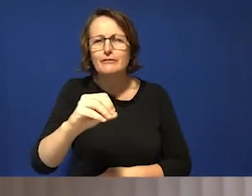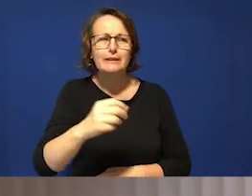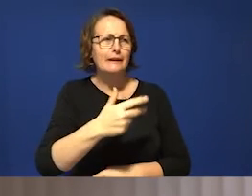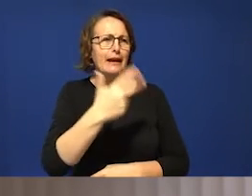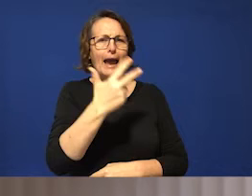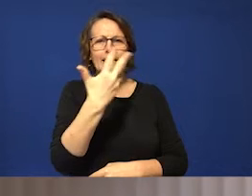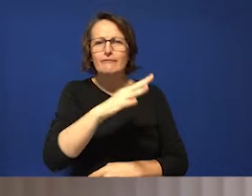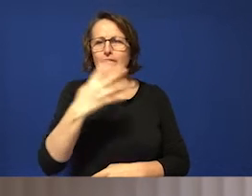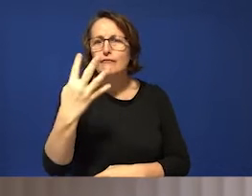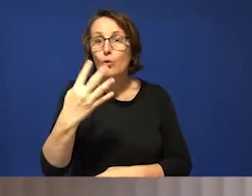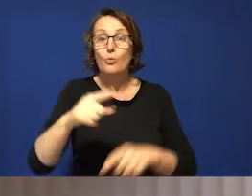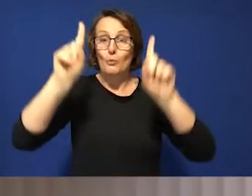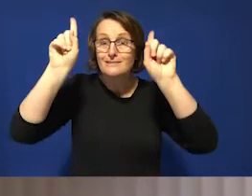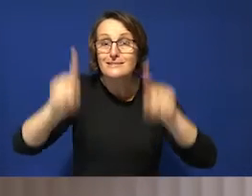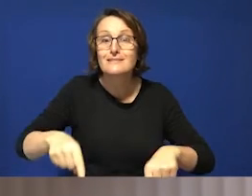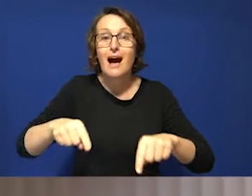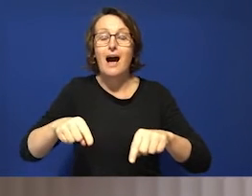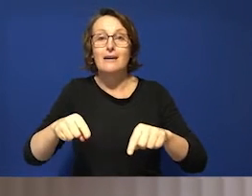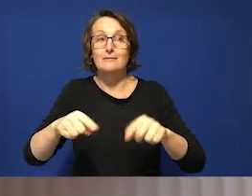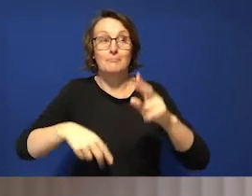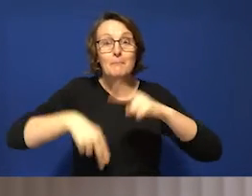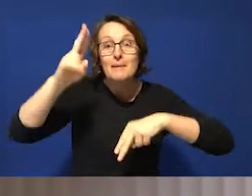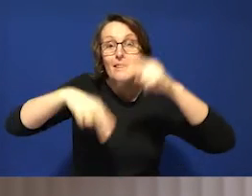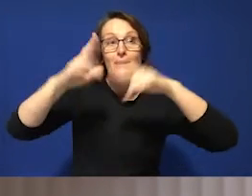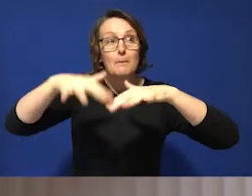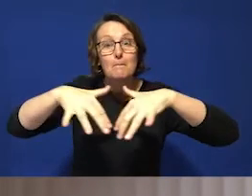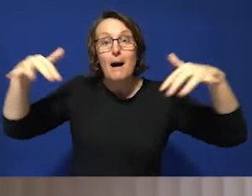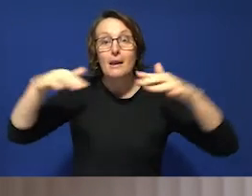when this building was first built.